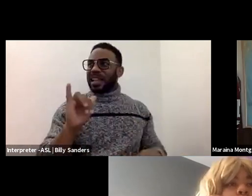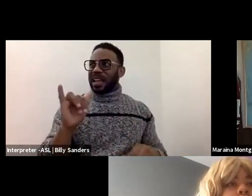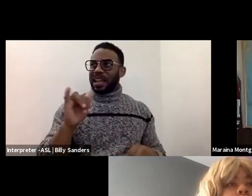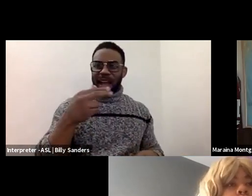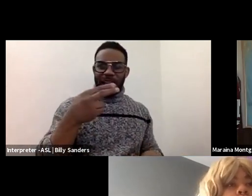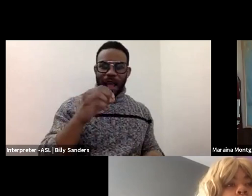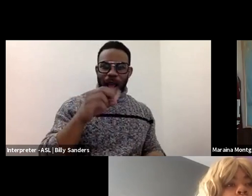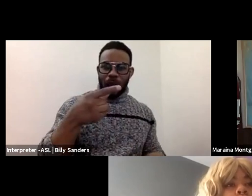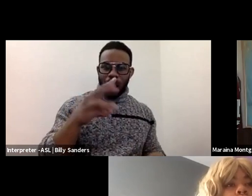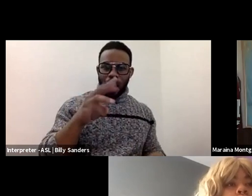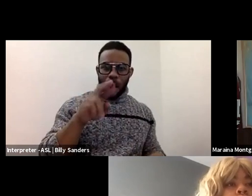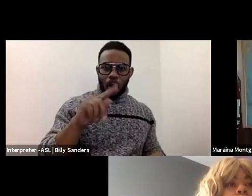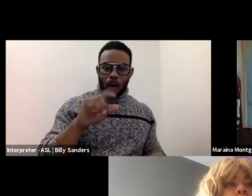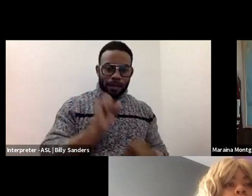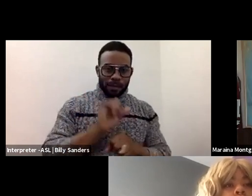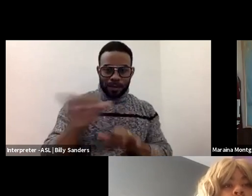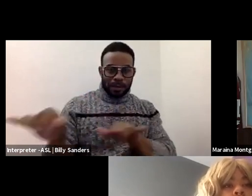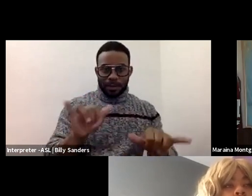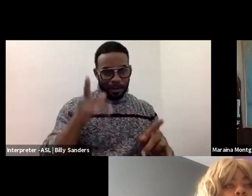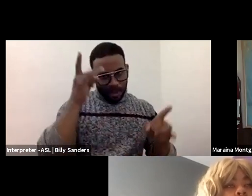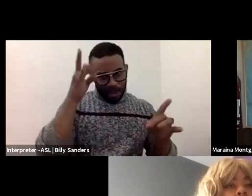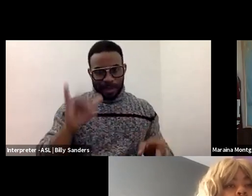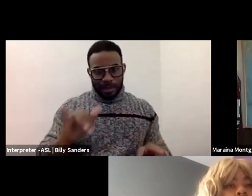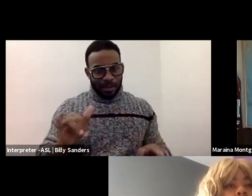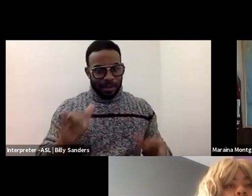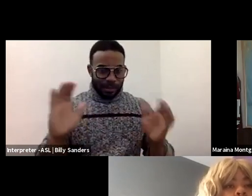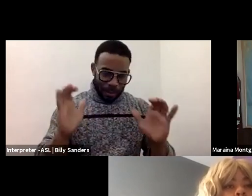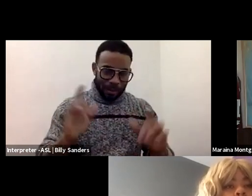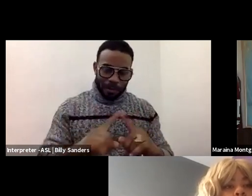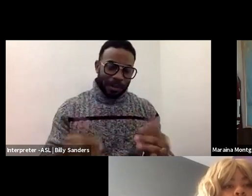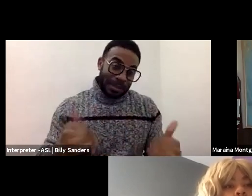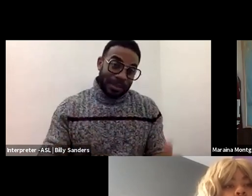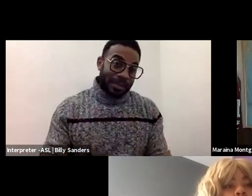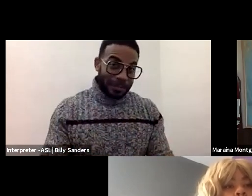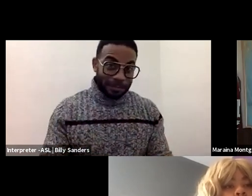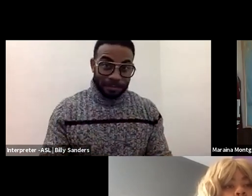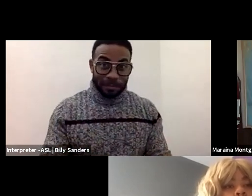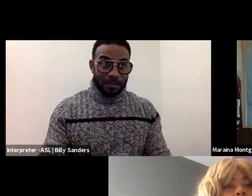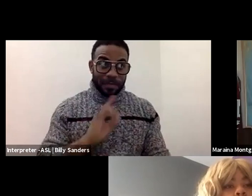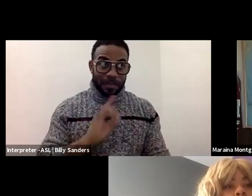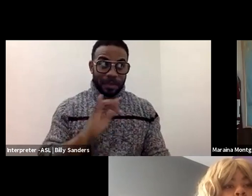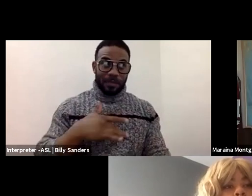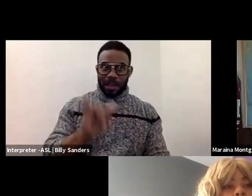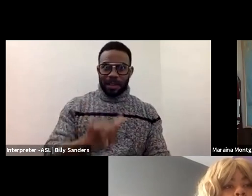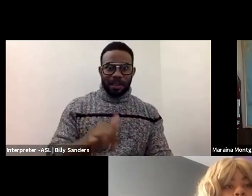there are literally, I mean the people there hate that connection but it is literally like that. They have four